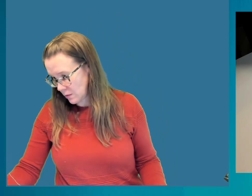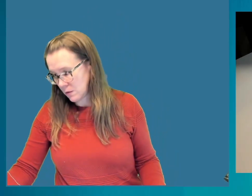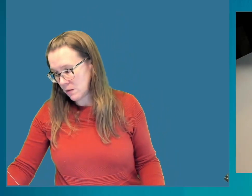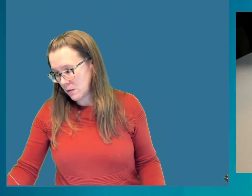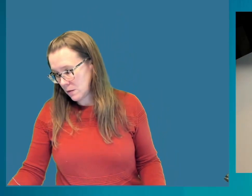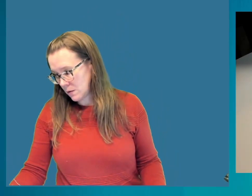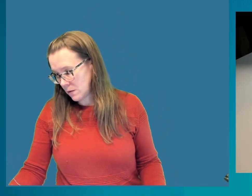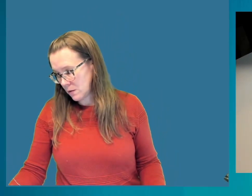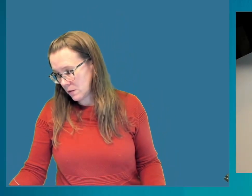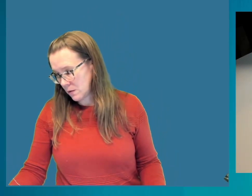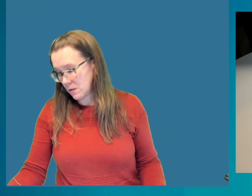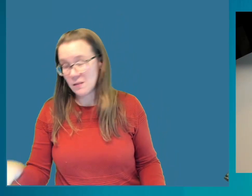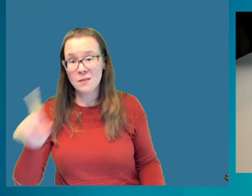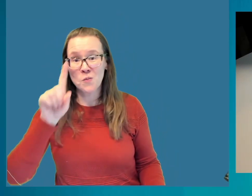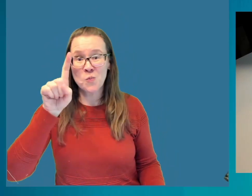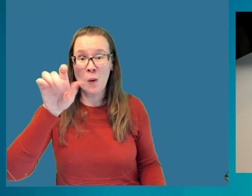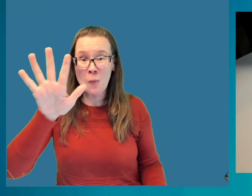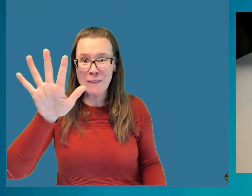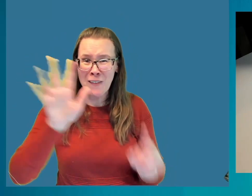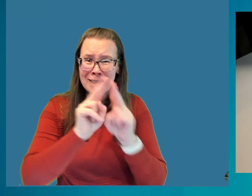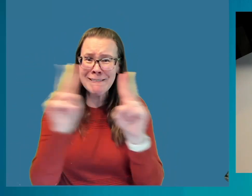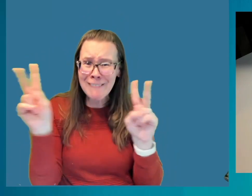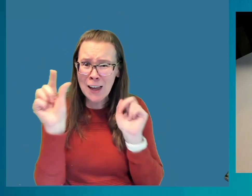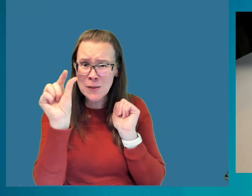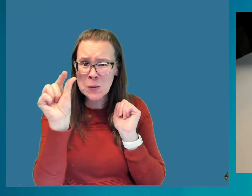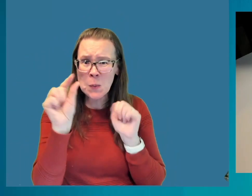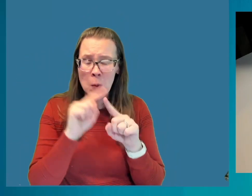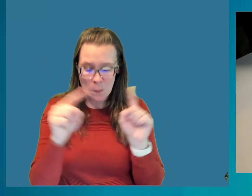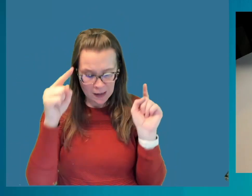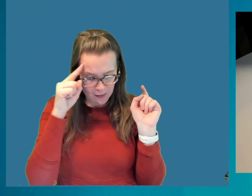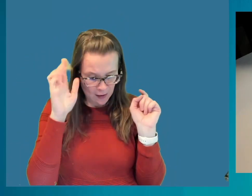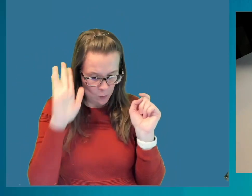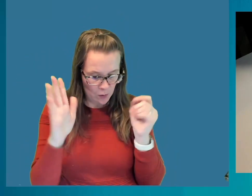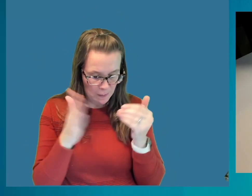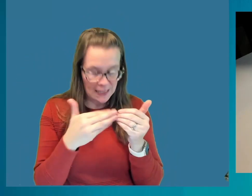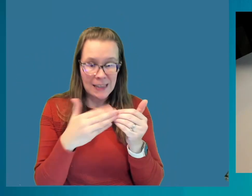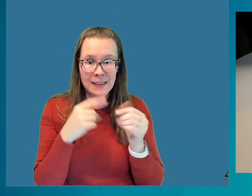going to start in the middle of my postcard, which is always a good idea, and I'm going to